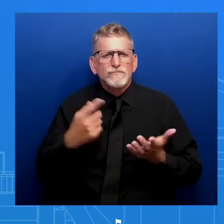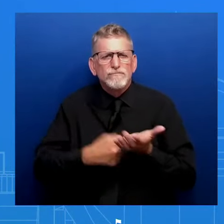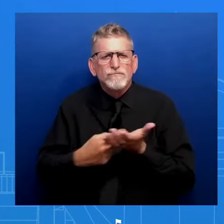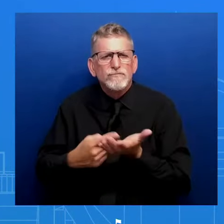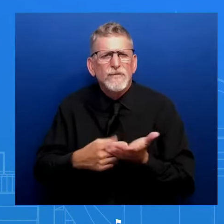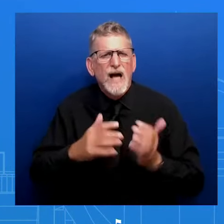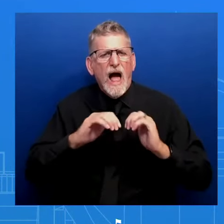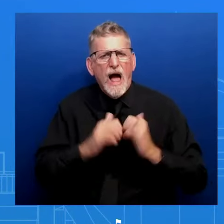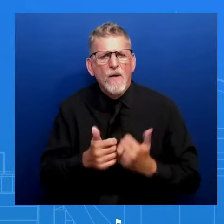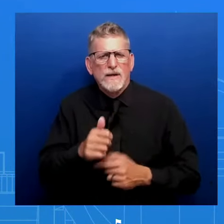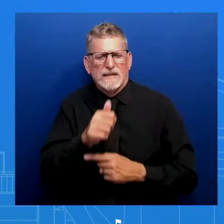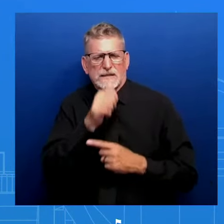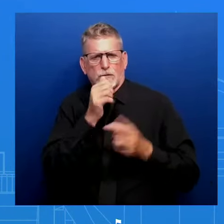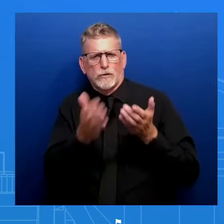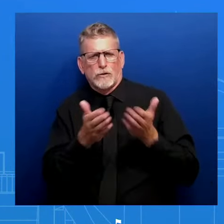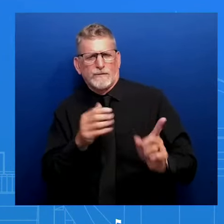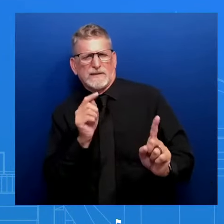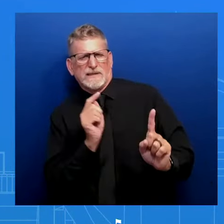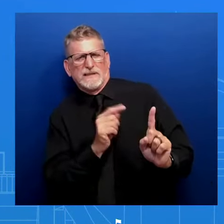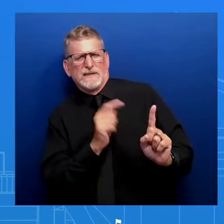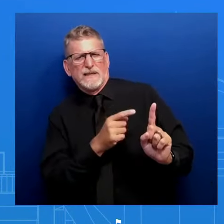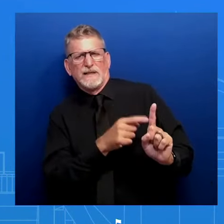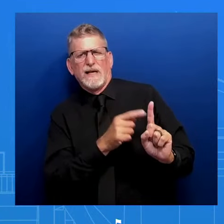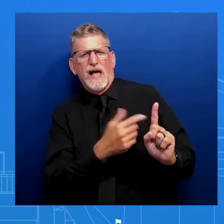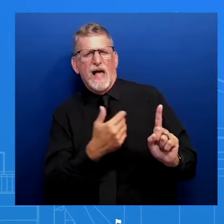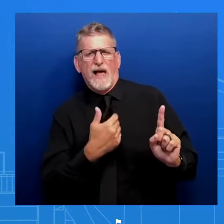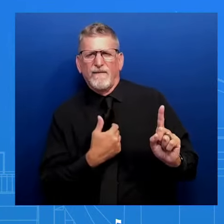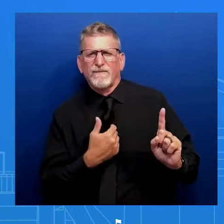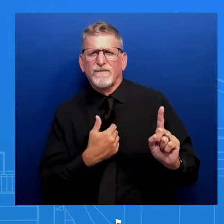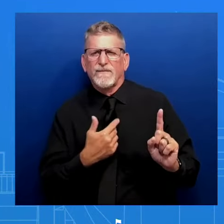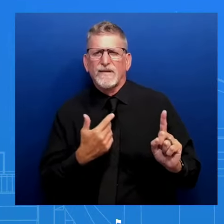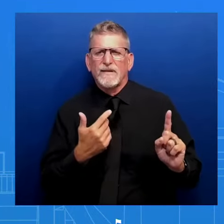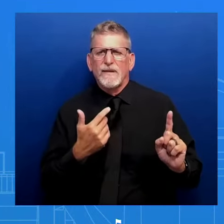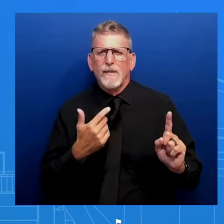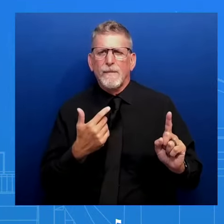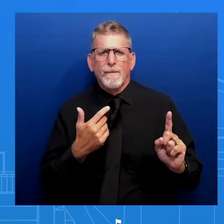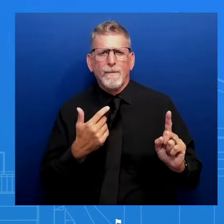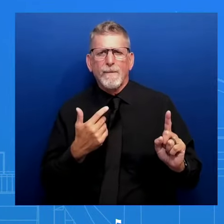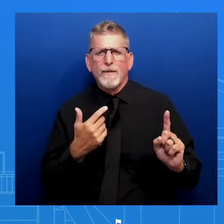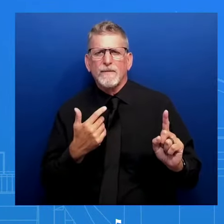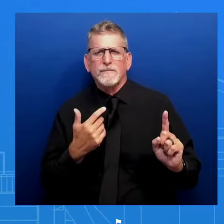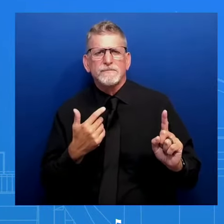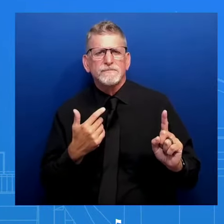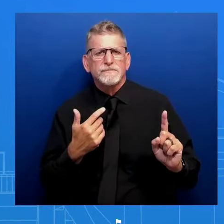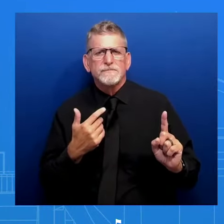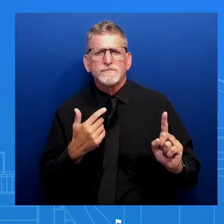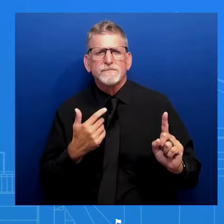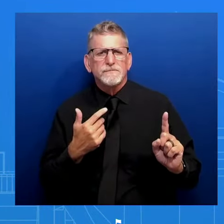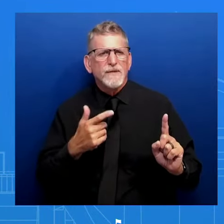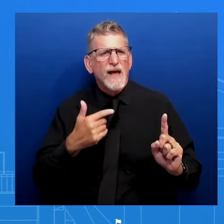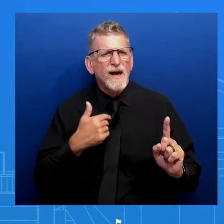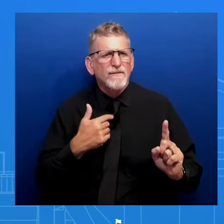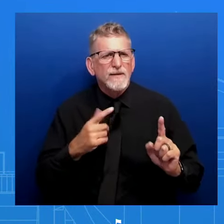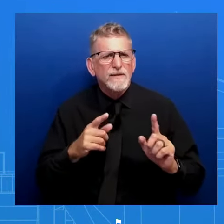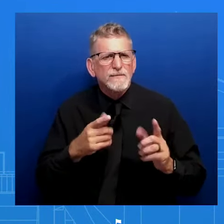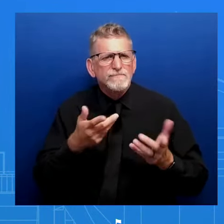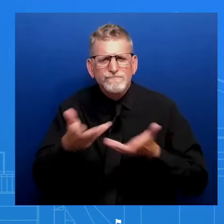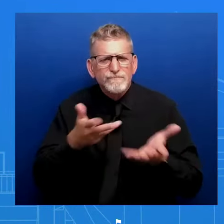that Commander has been behaving like this. So -- Ms. Jean-Pierre: So, look -- The Press: -- would you like to update the statement? Ms. Jean-Pierre: Look, the statement came from my colleague